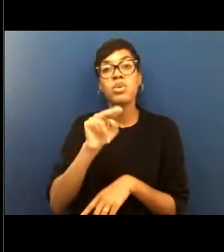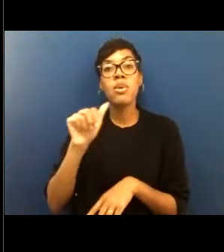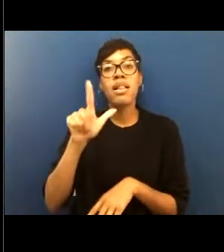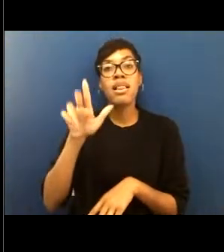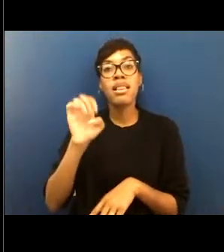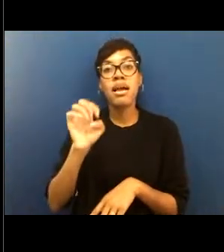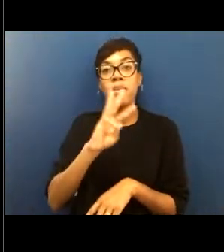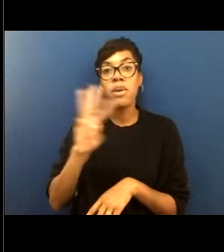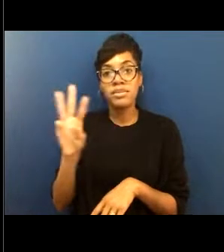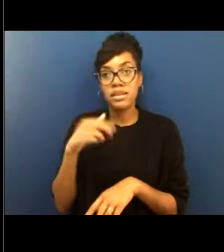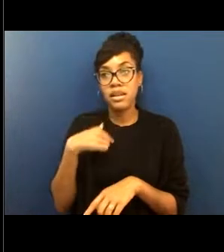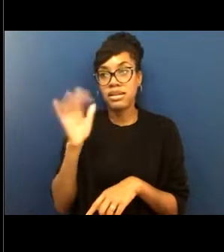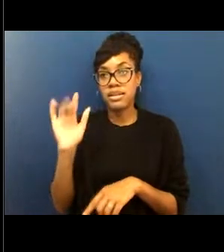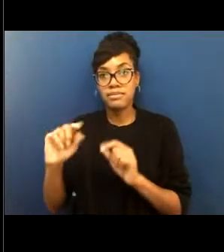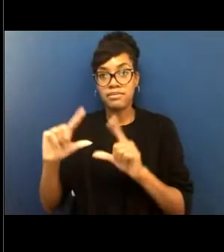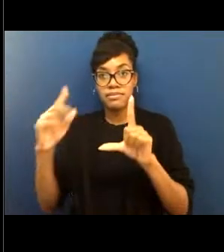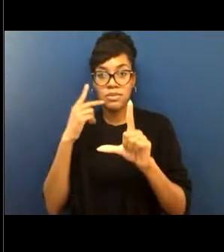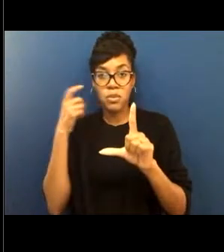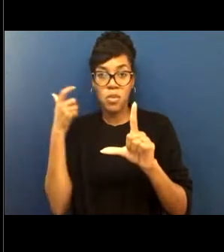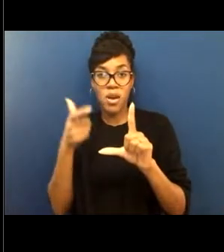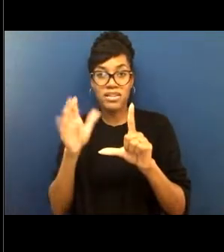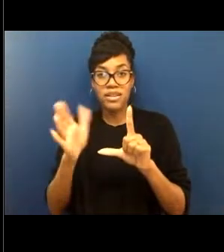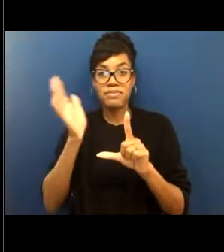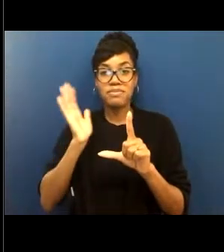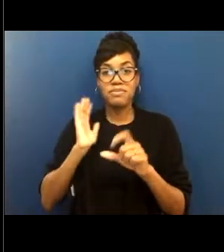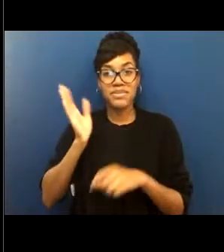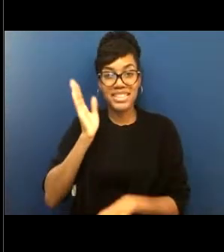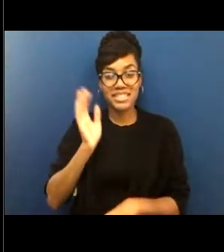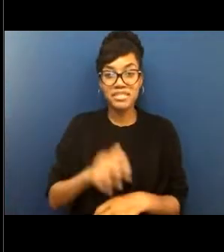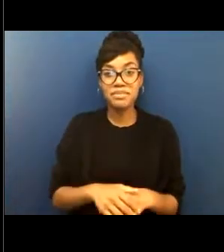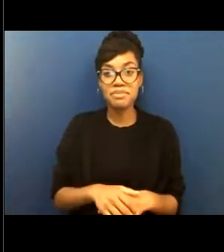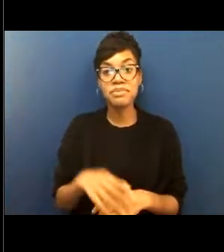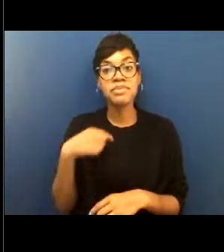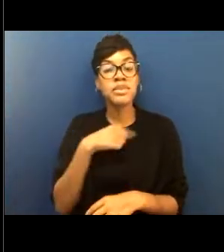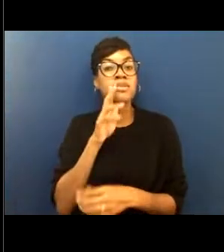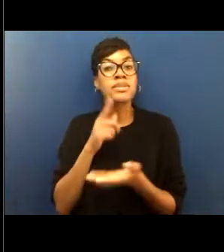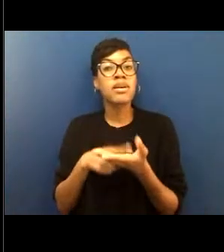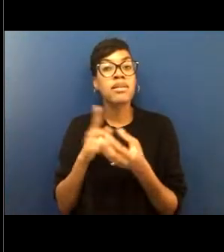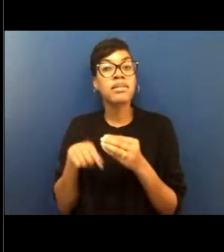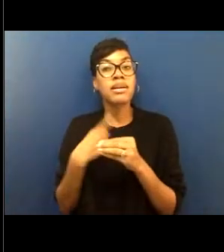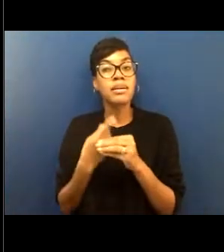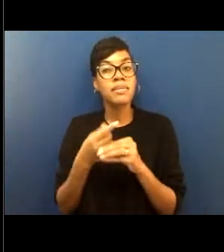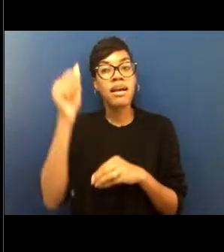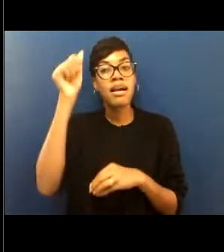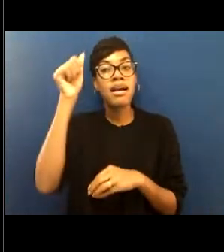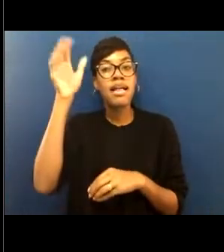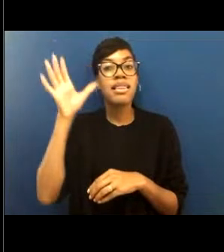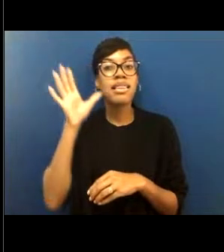We'll be talking about Alaskan crabs today, and we'll be showing you how to identify crustaceans, which is another word for the group of animals